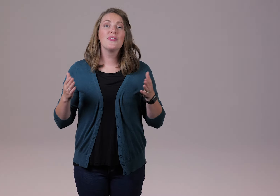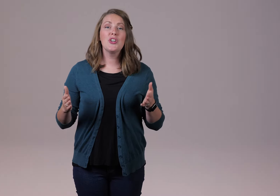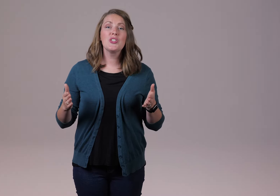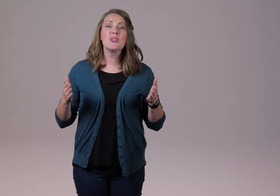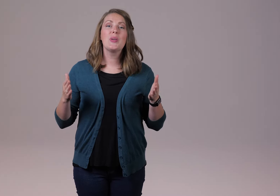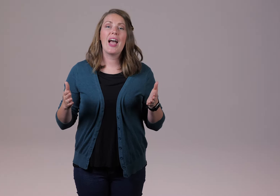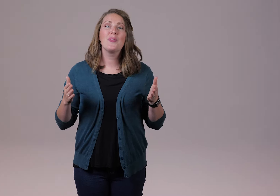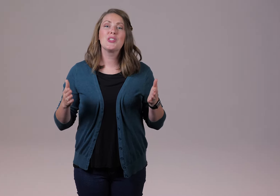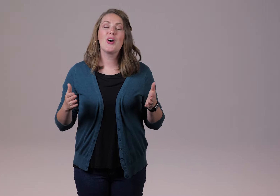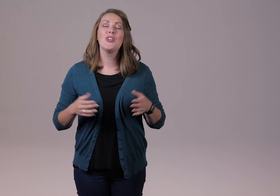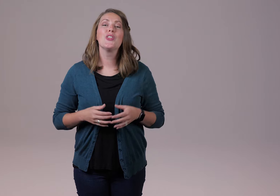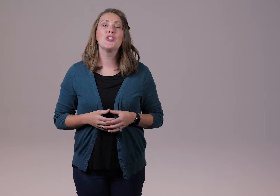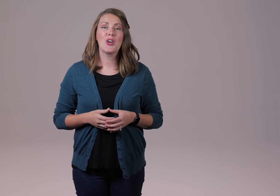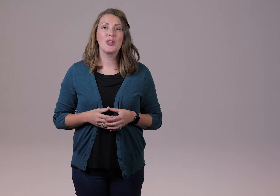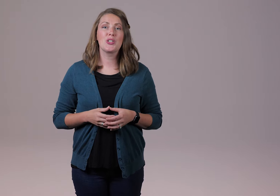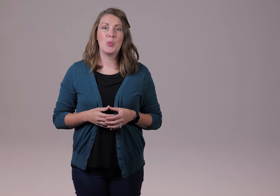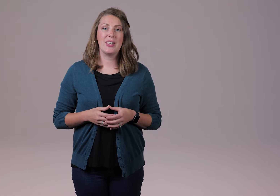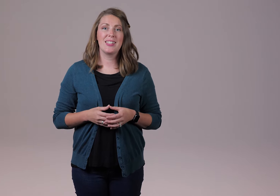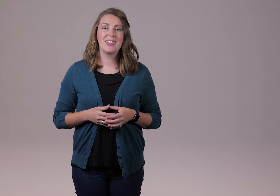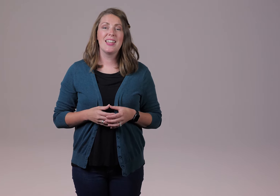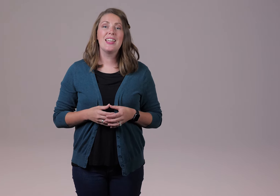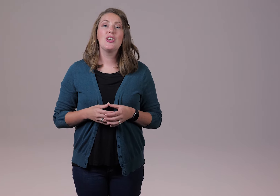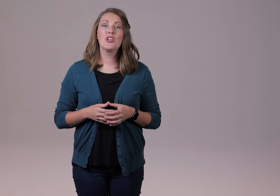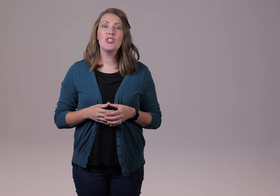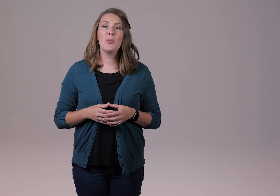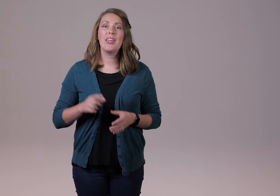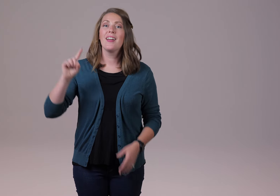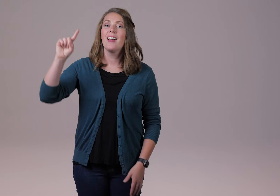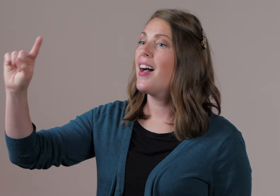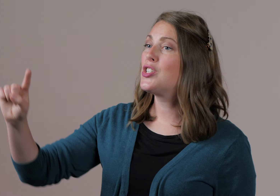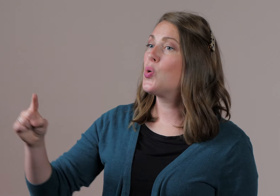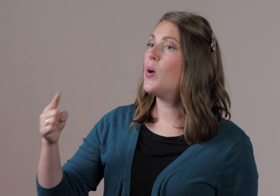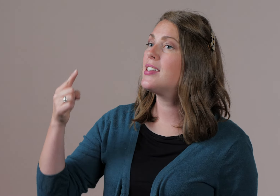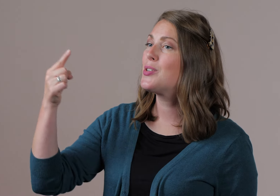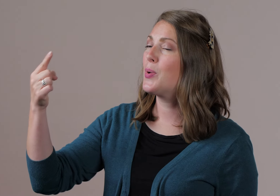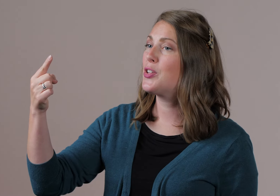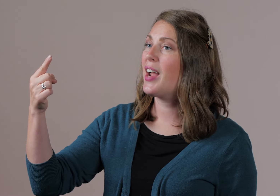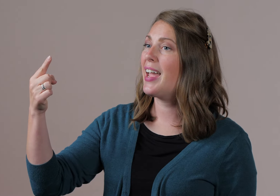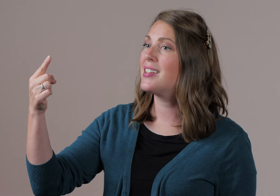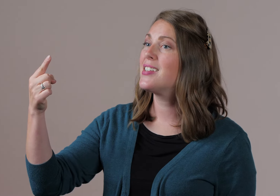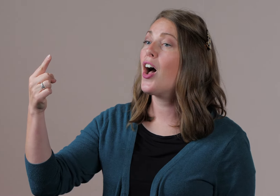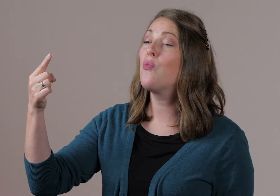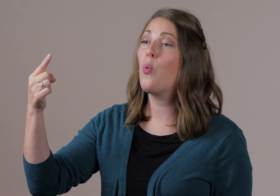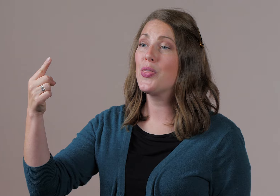first we have what's called the dollar twist. You're doing a twist with your hand of one